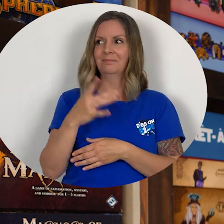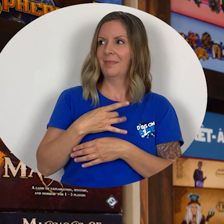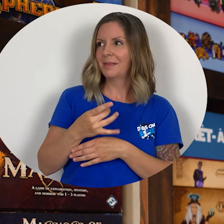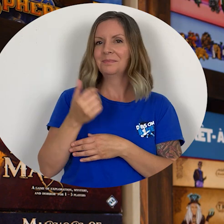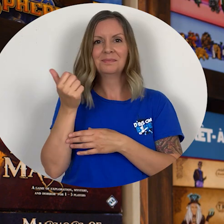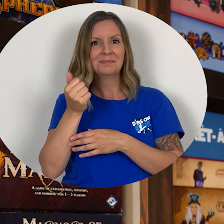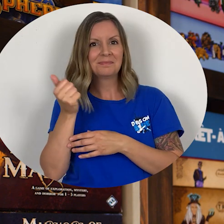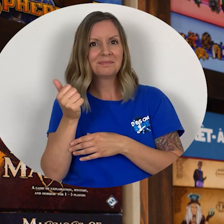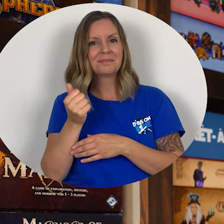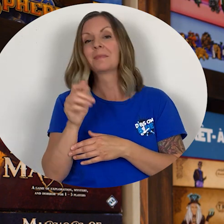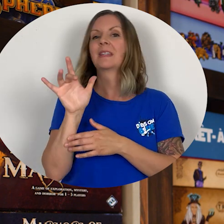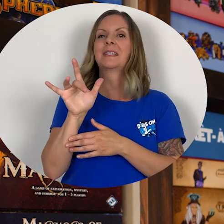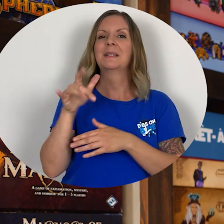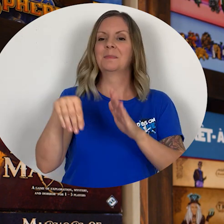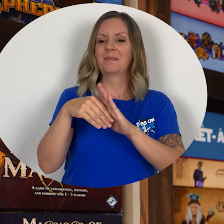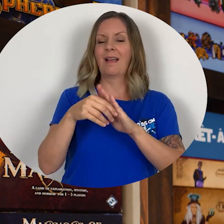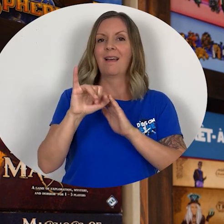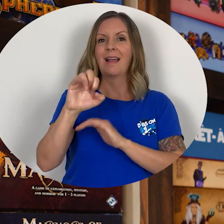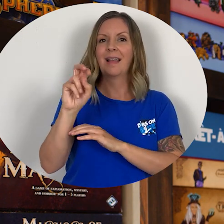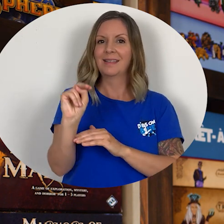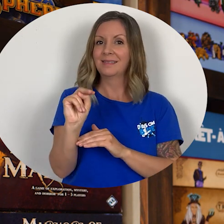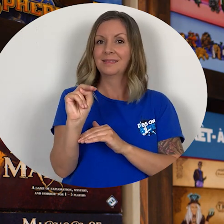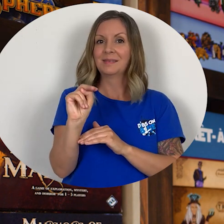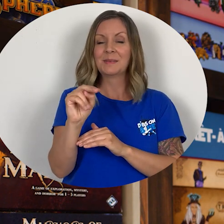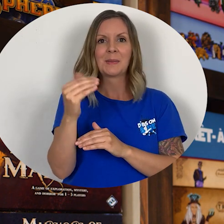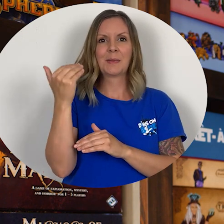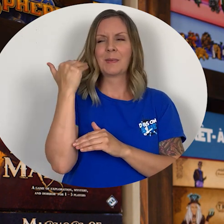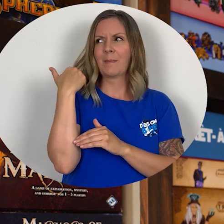found this video helpful, please consider giving it a like, subscribing and clicking